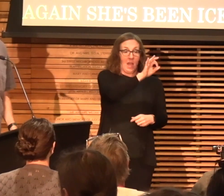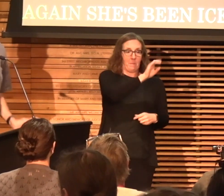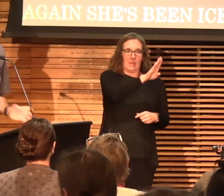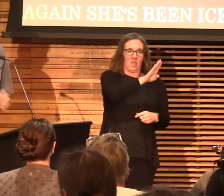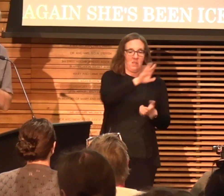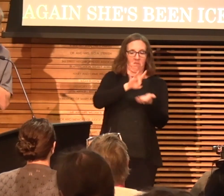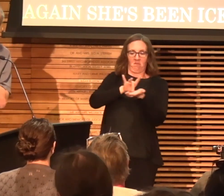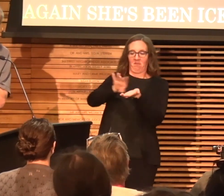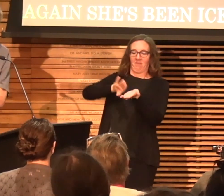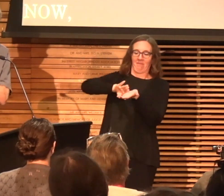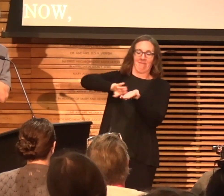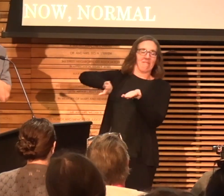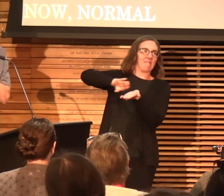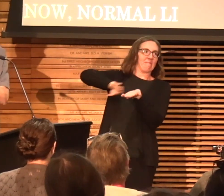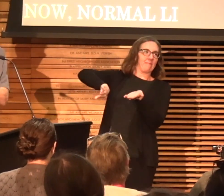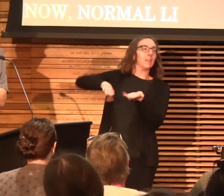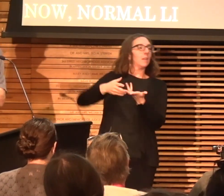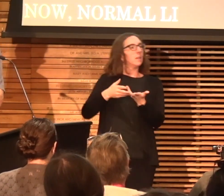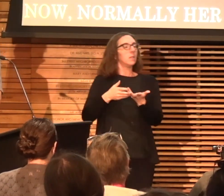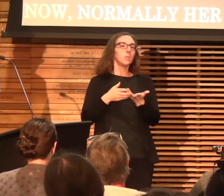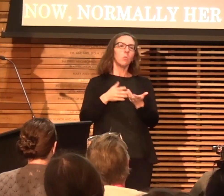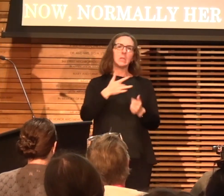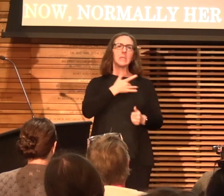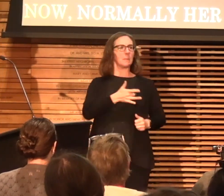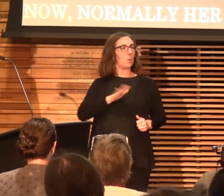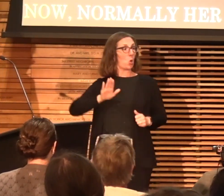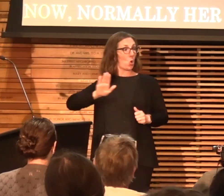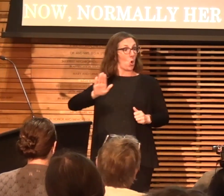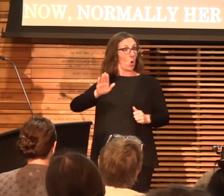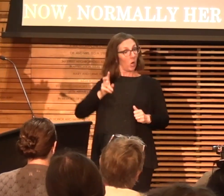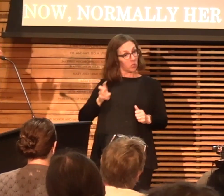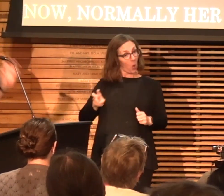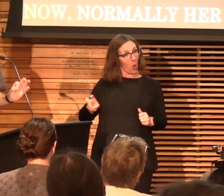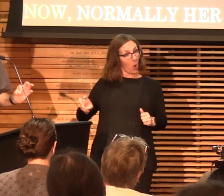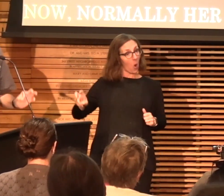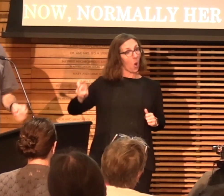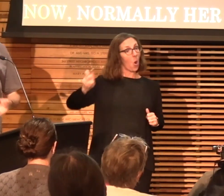Now, normally her tours have been carefully stage managed,